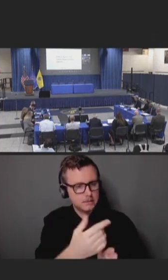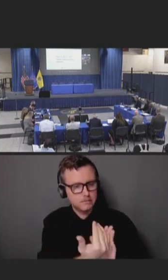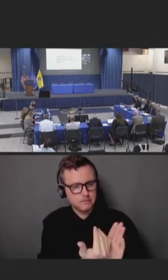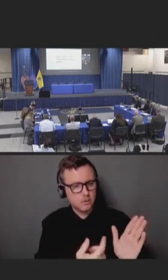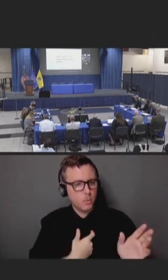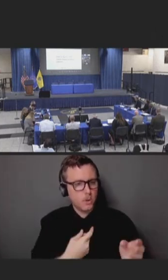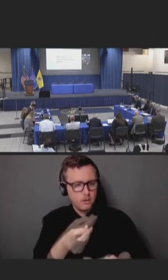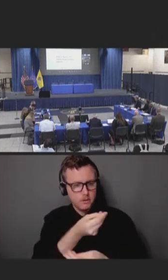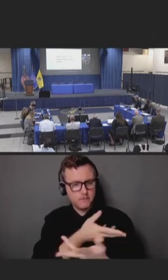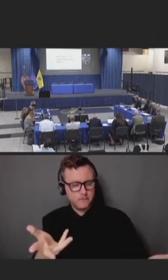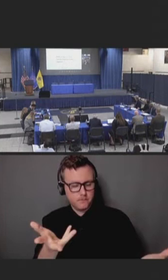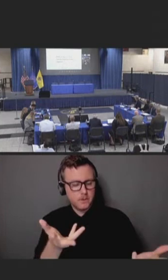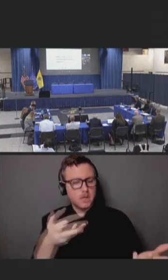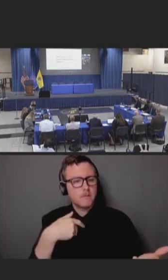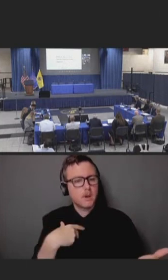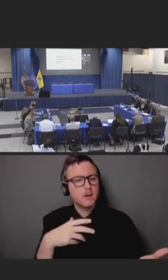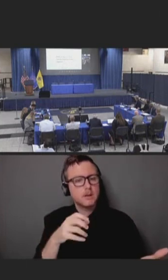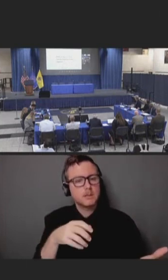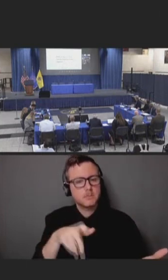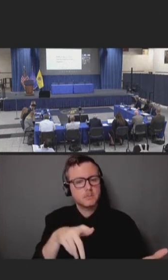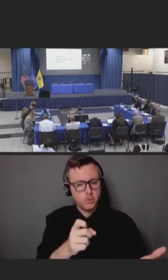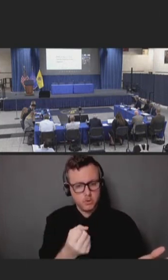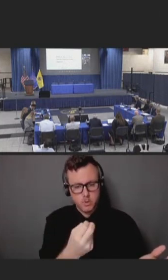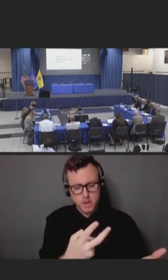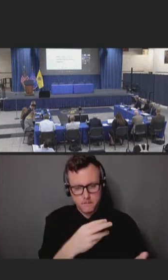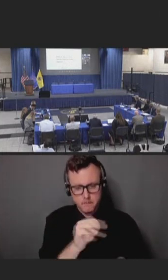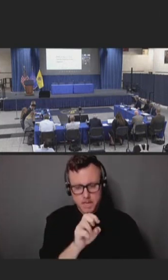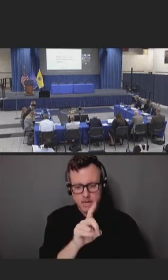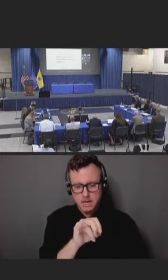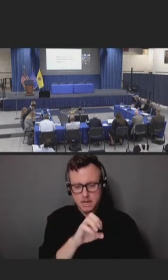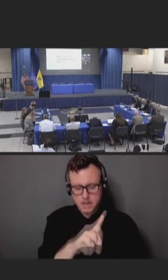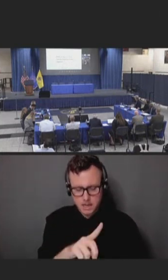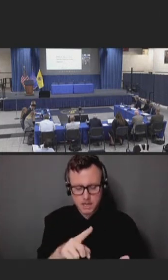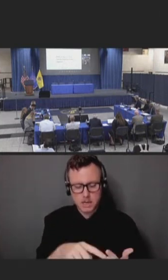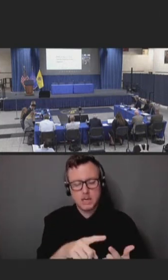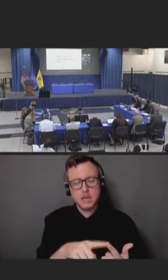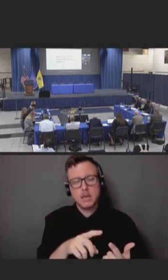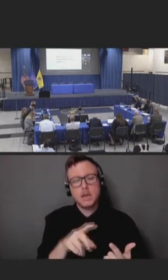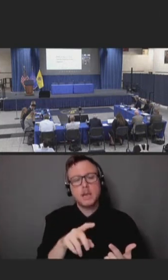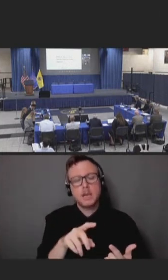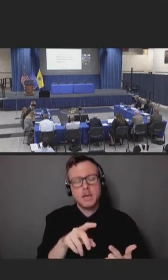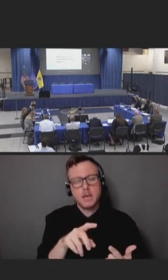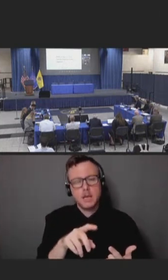highlighting that Medicare and Medicaid and CHIP cover the Bivalent boosters. Thank you very much.